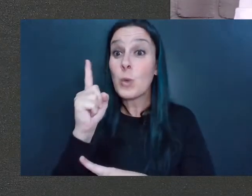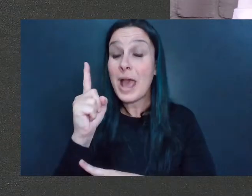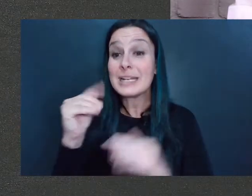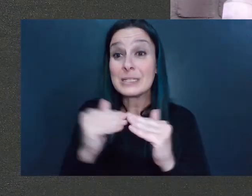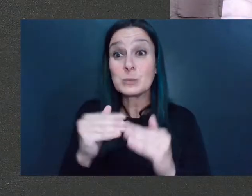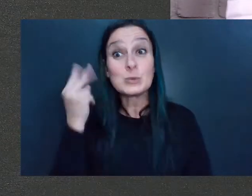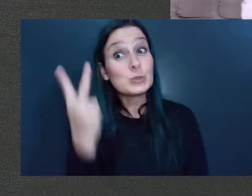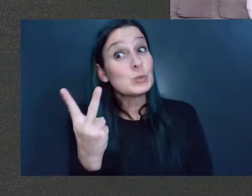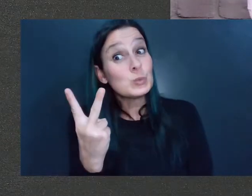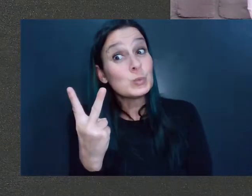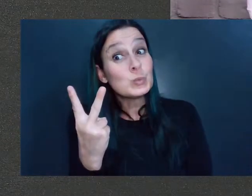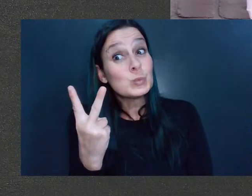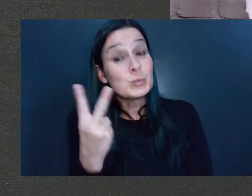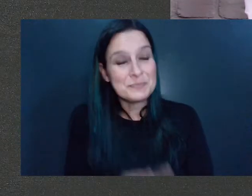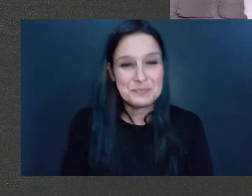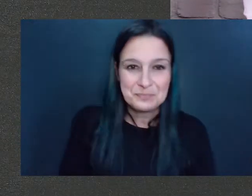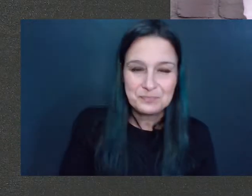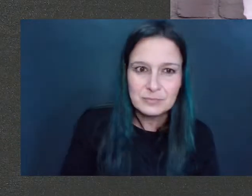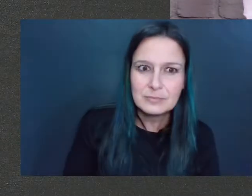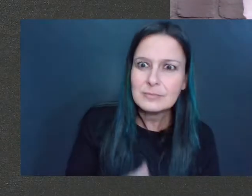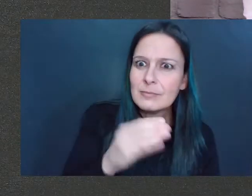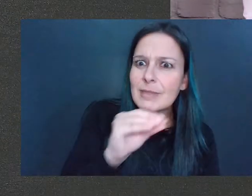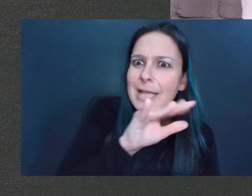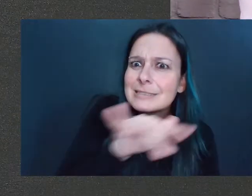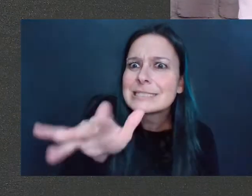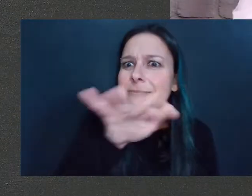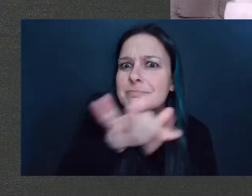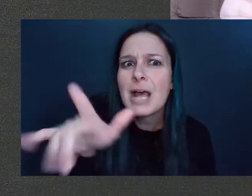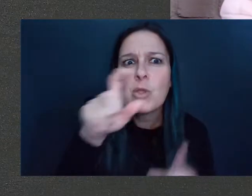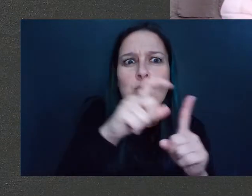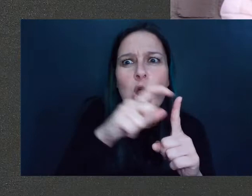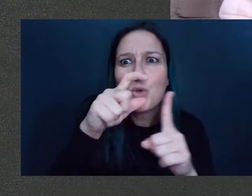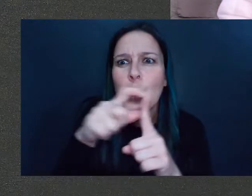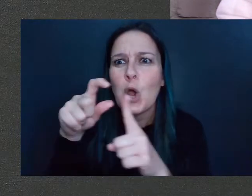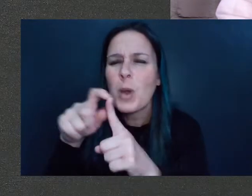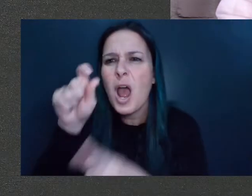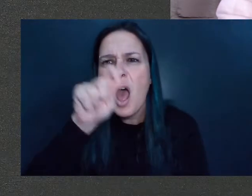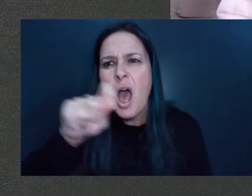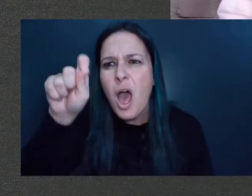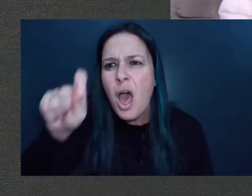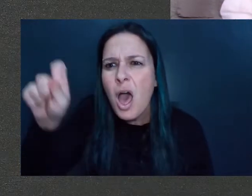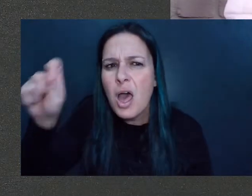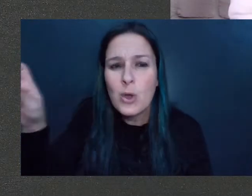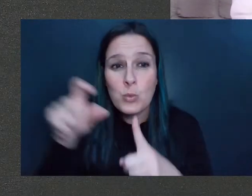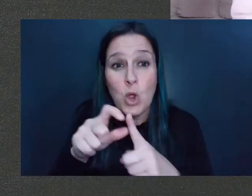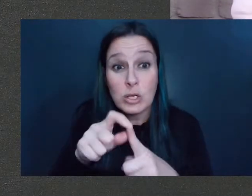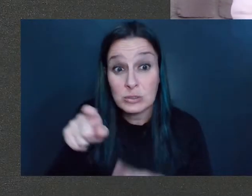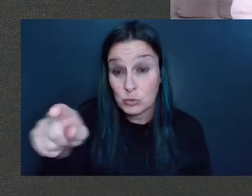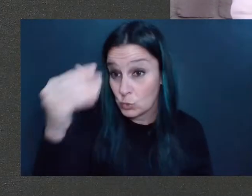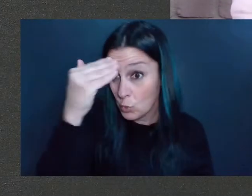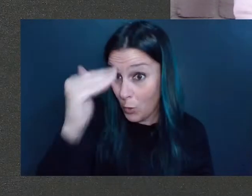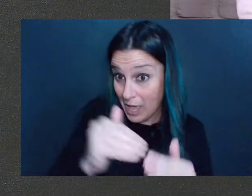And spell a word or two. Oh, he's writing lots of words. Do you know how to spell your name?